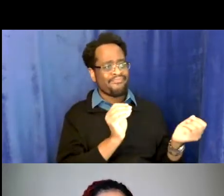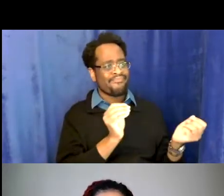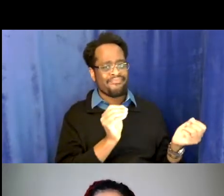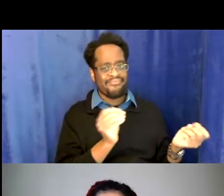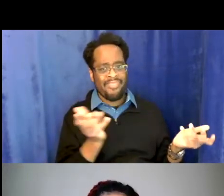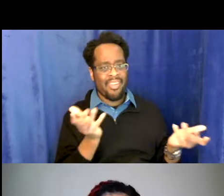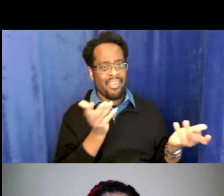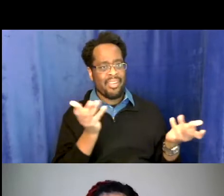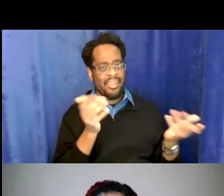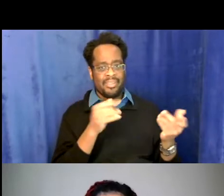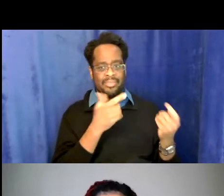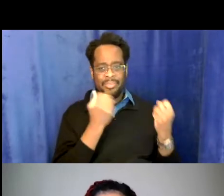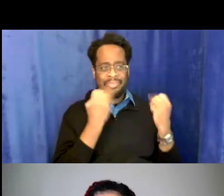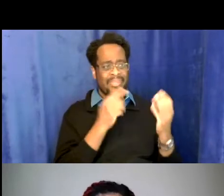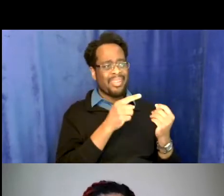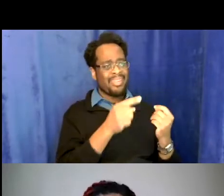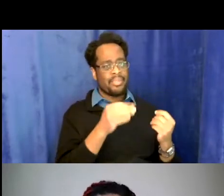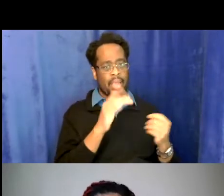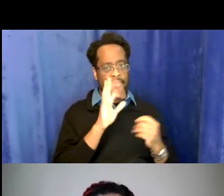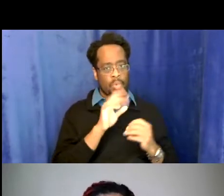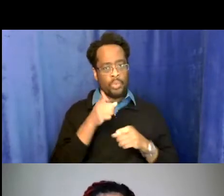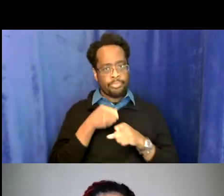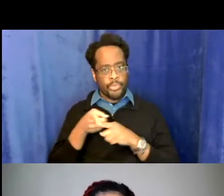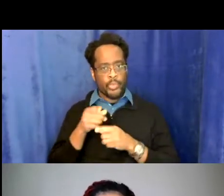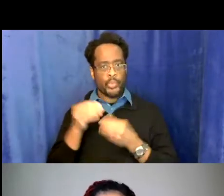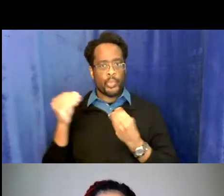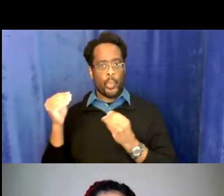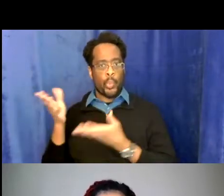specific type of hair, you may not be able to find what you're looking for.